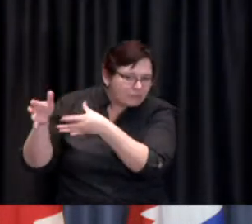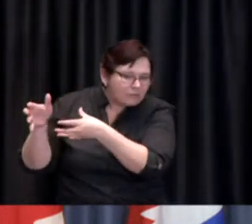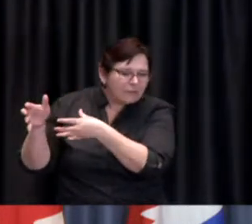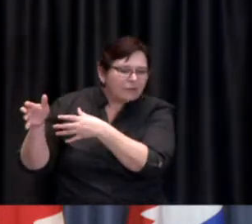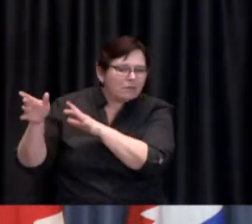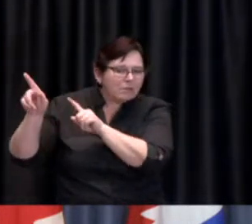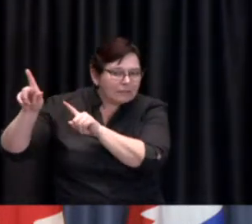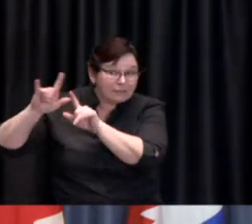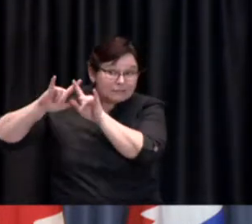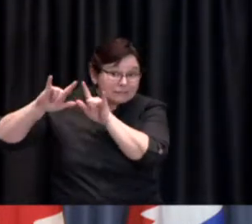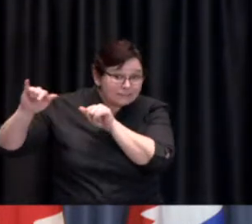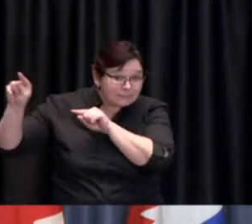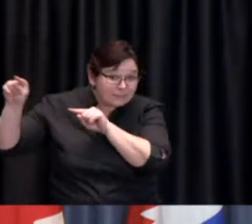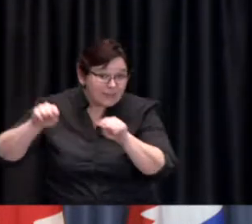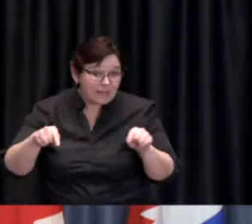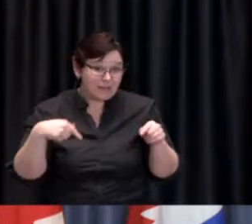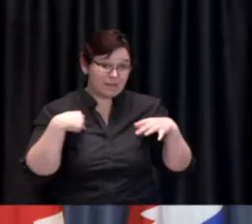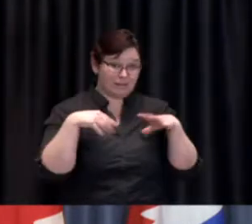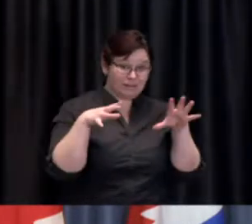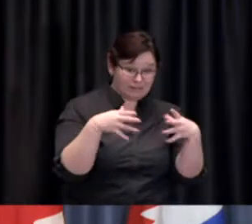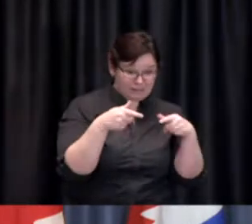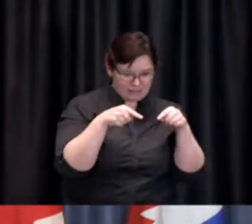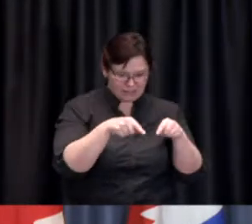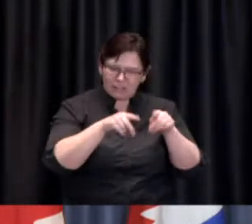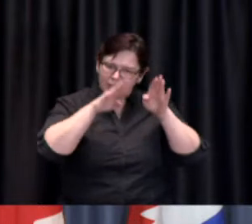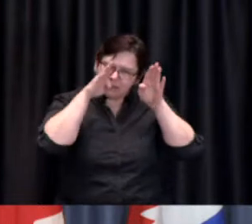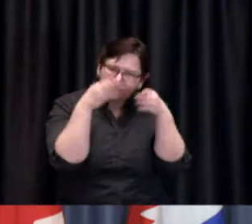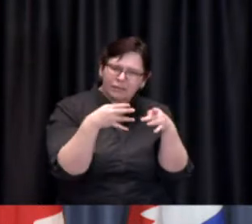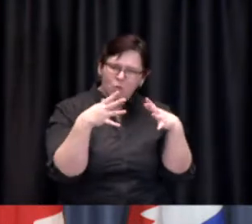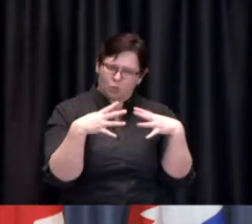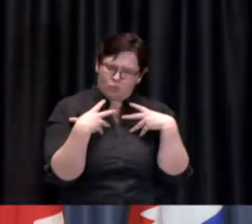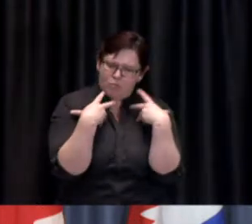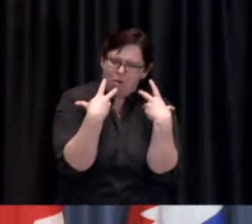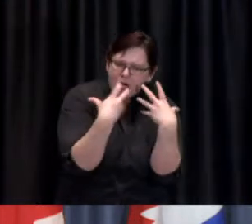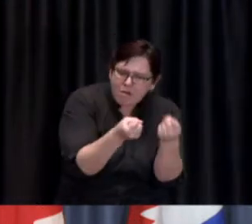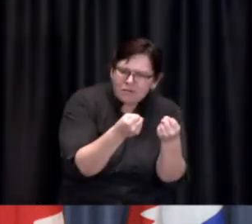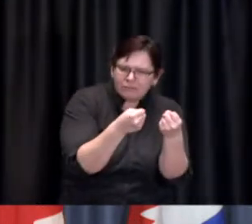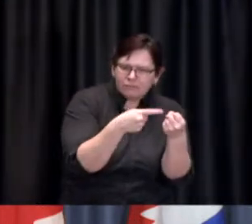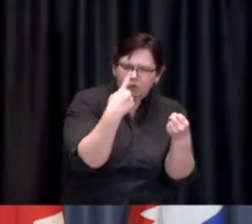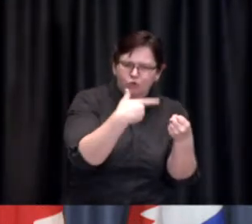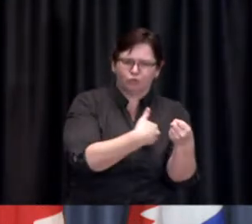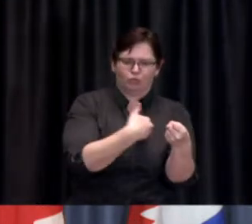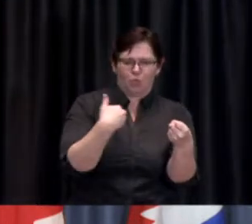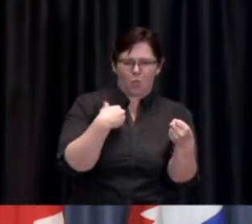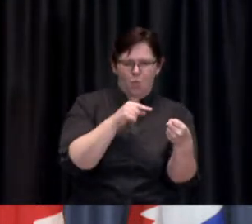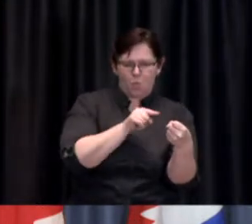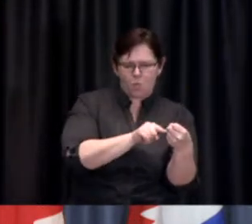robust processes for our own purposes in the City of Toronto one is the City's Immunization Task Force and